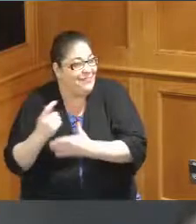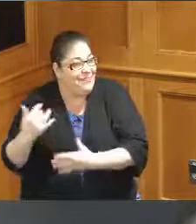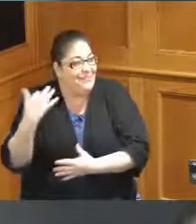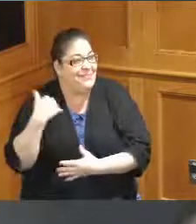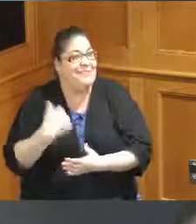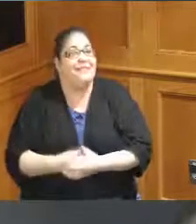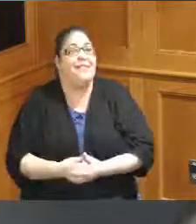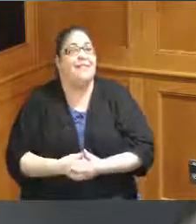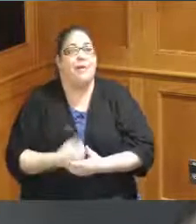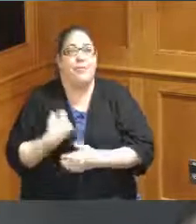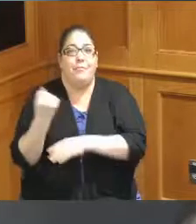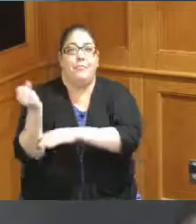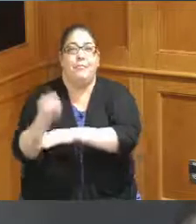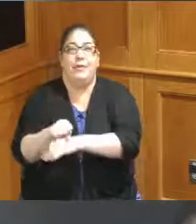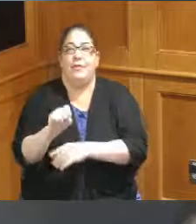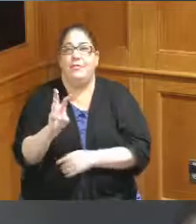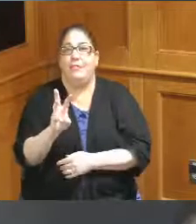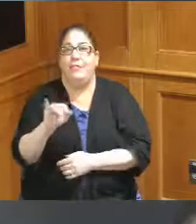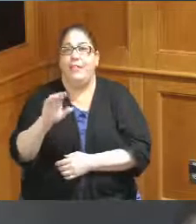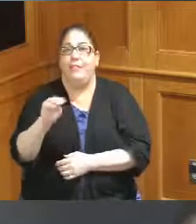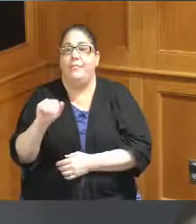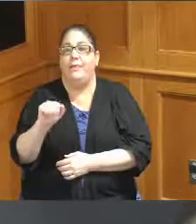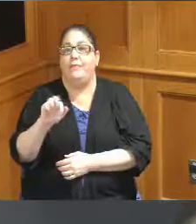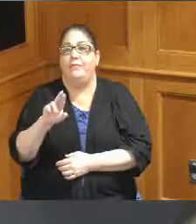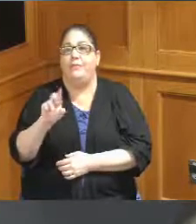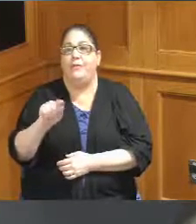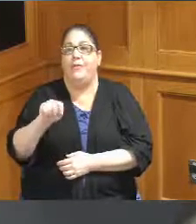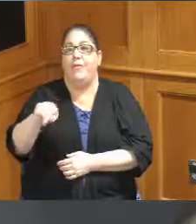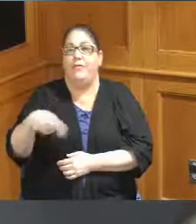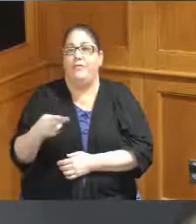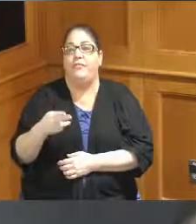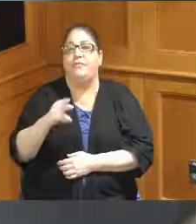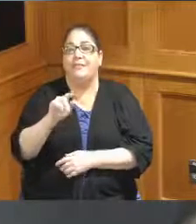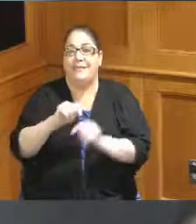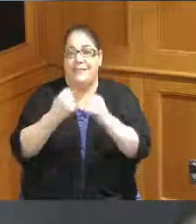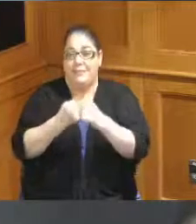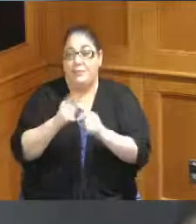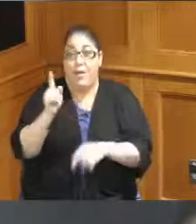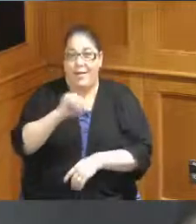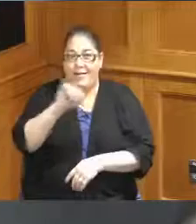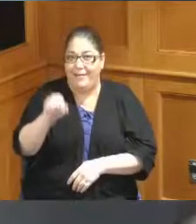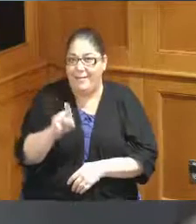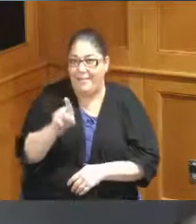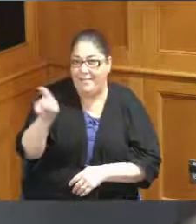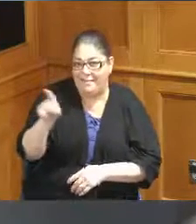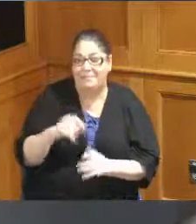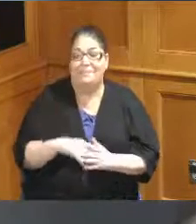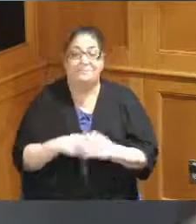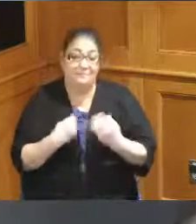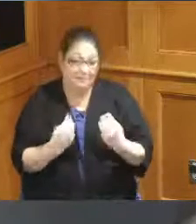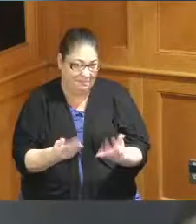something we beat Wilma Rudolph's basketball team in Indianapolis so I don't I wanted to acknowledge